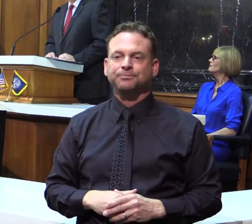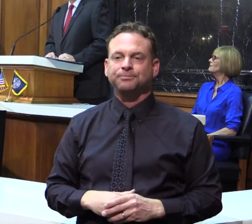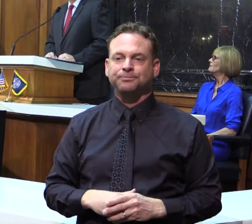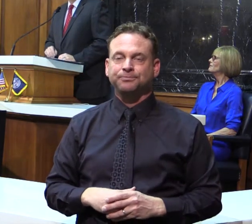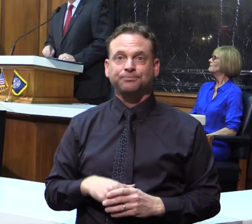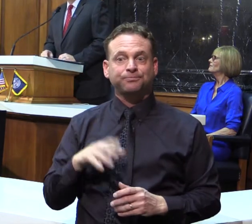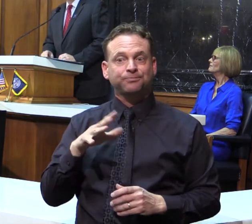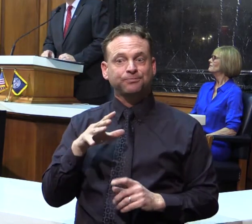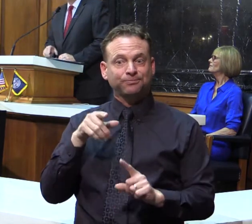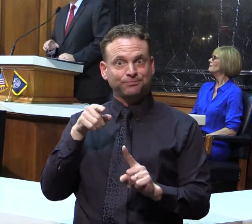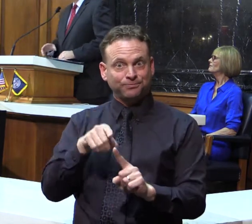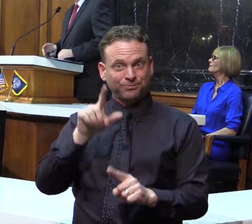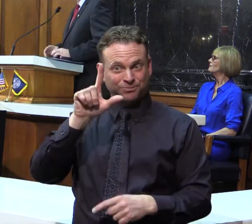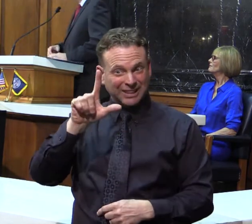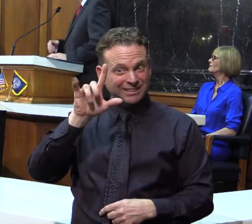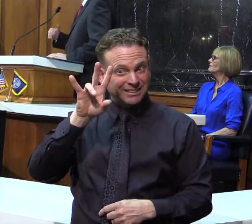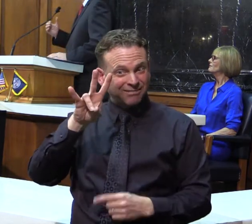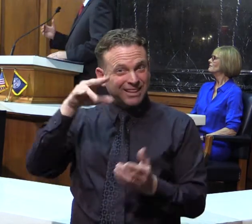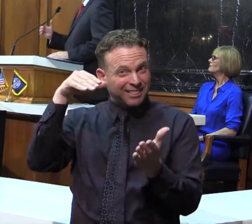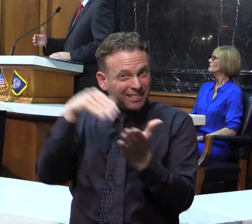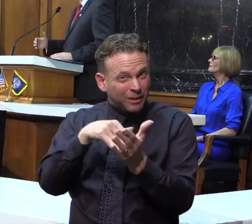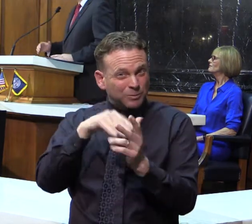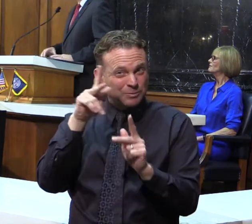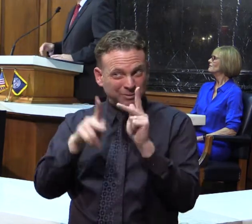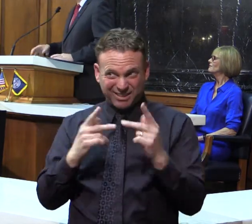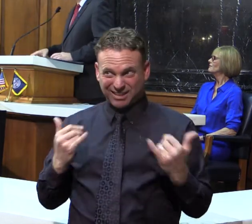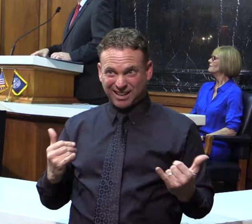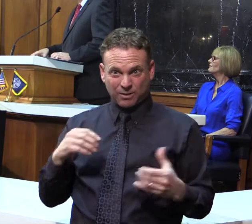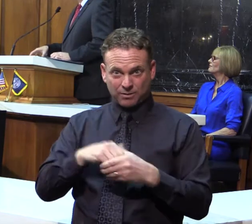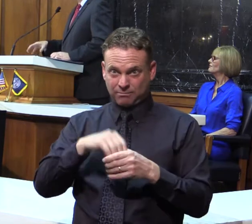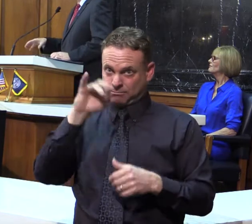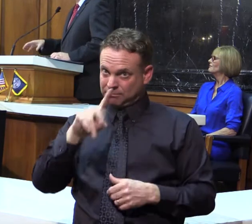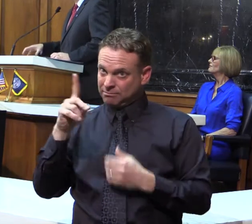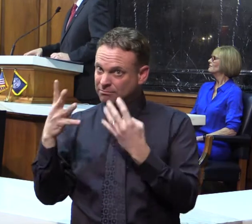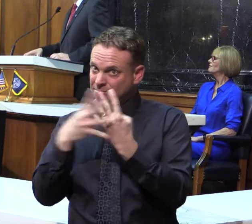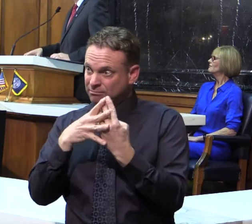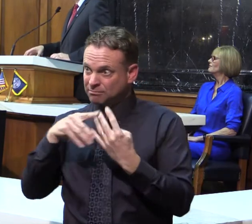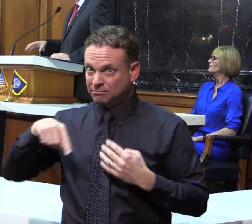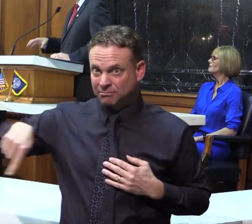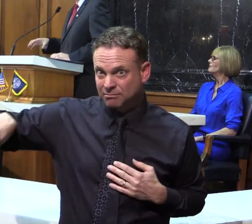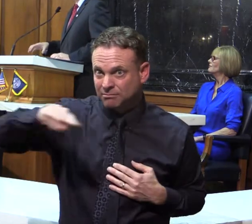By 2020, we’ll graduateat least 1,000 inmates annually in certificate programs that will